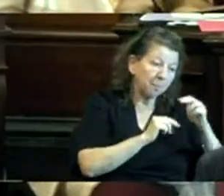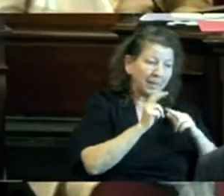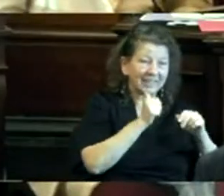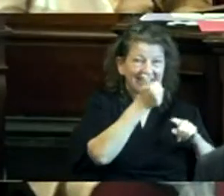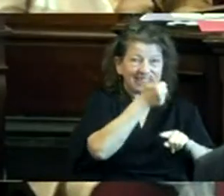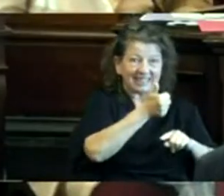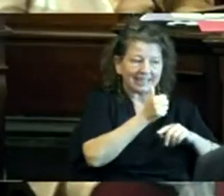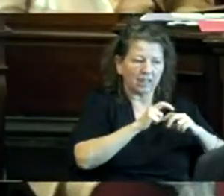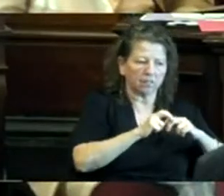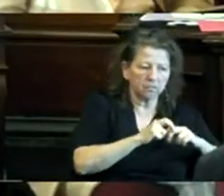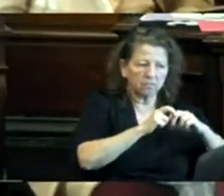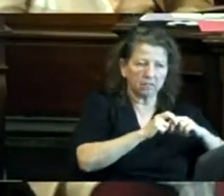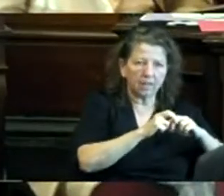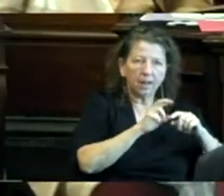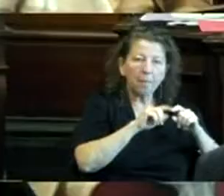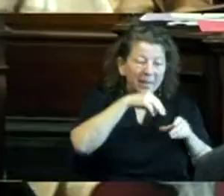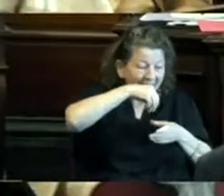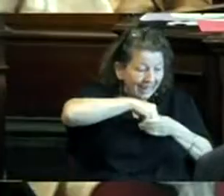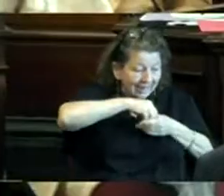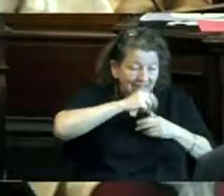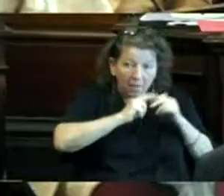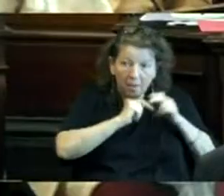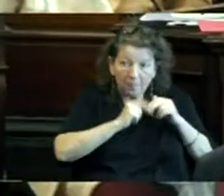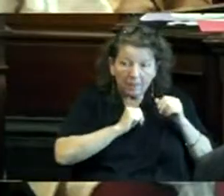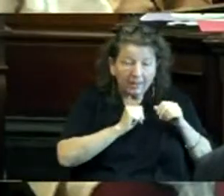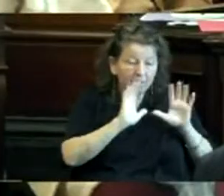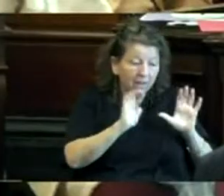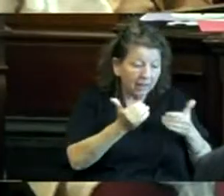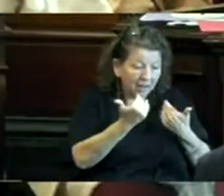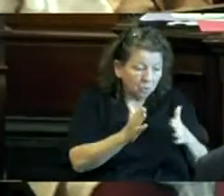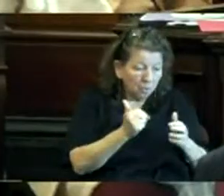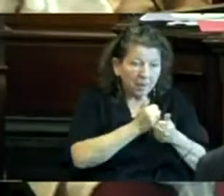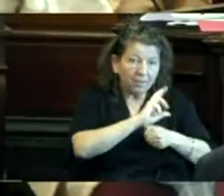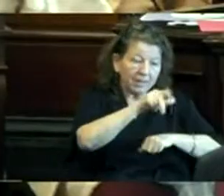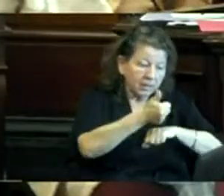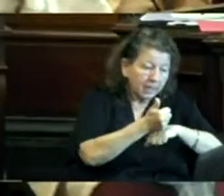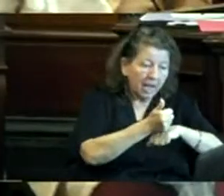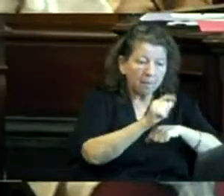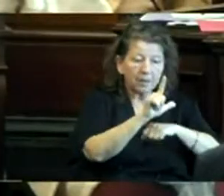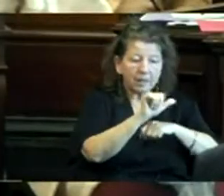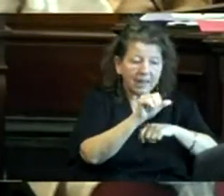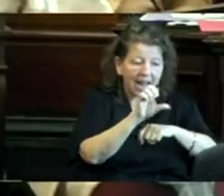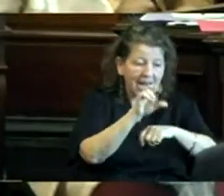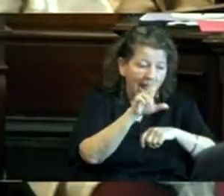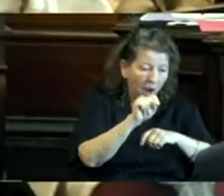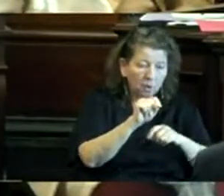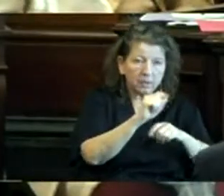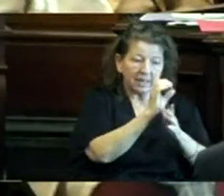which are important and have affect the integrity of the building, they don't affect the